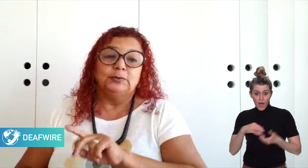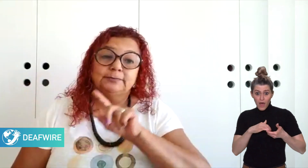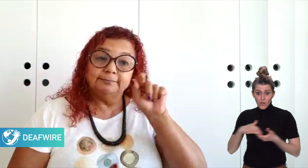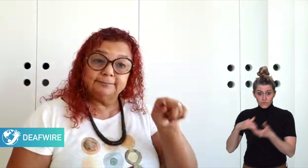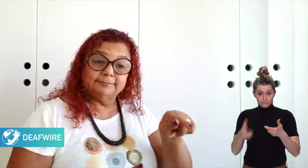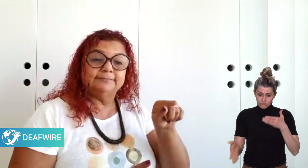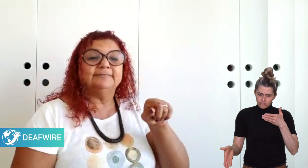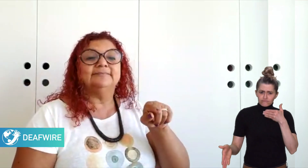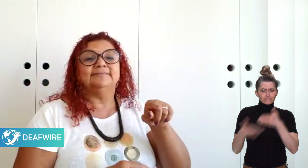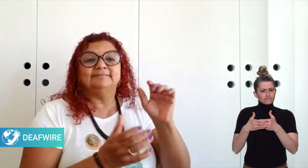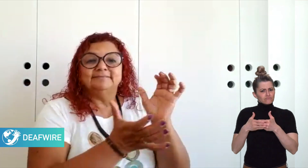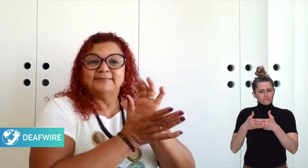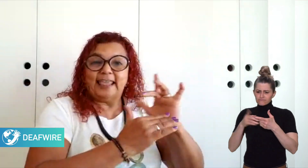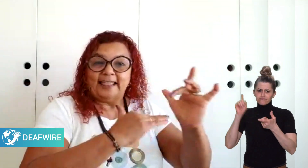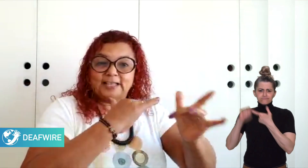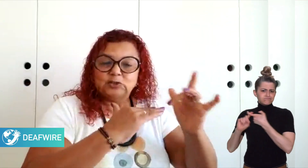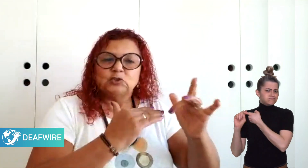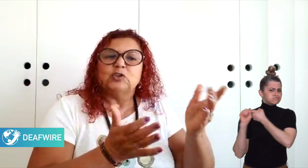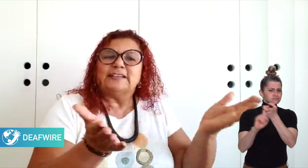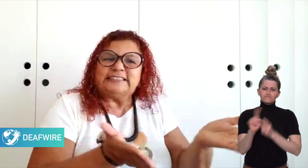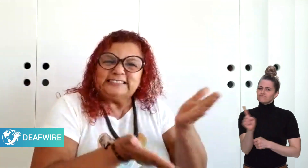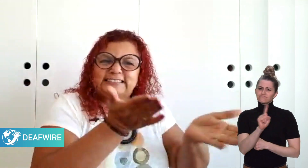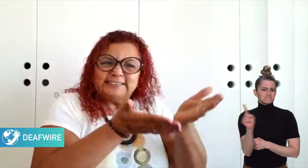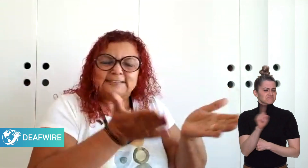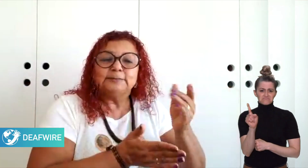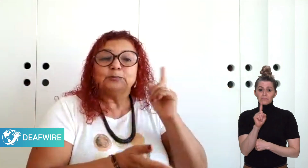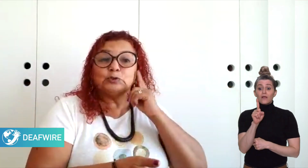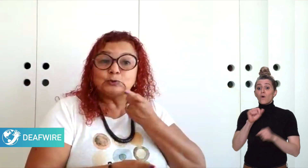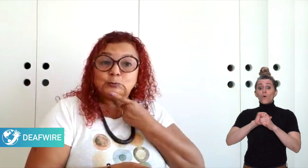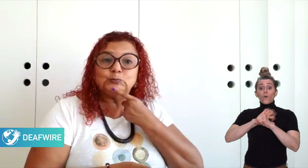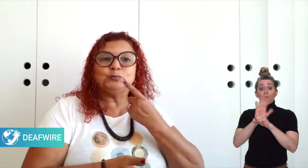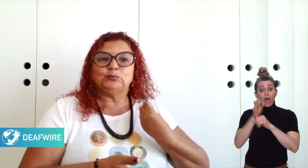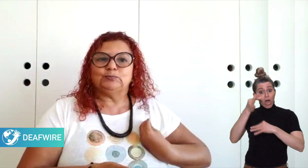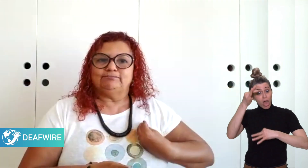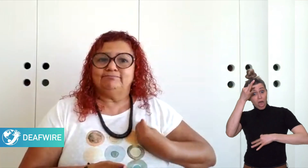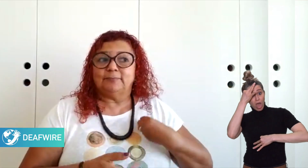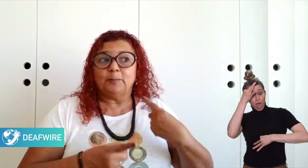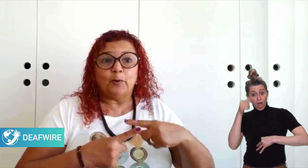Deaf people’s lives and future. I do not believe that